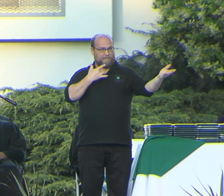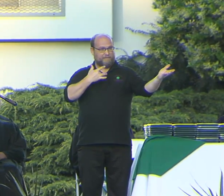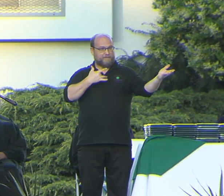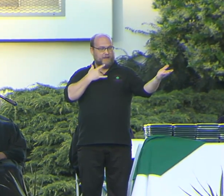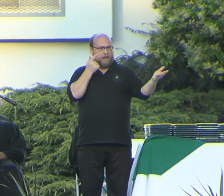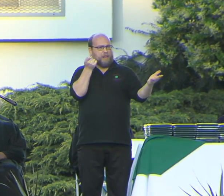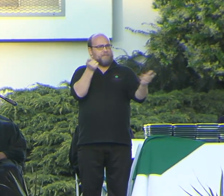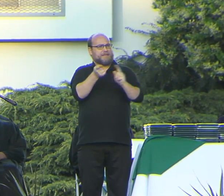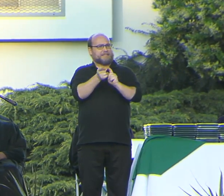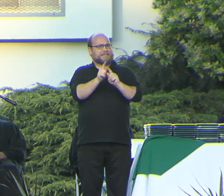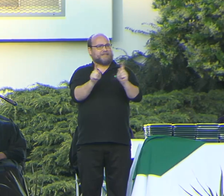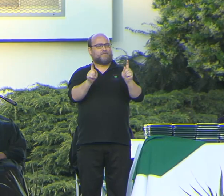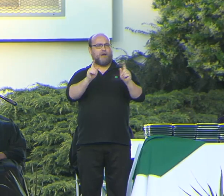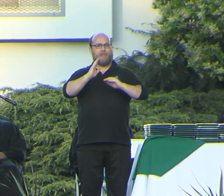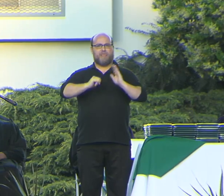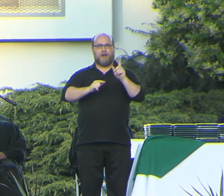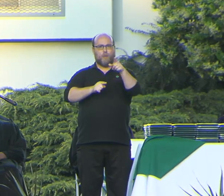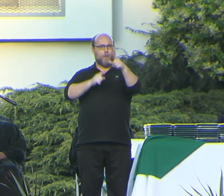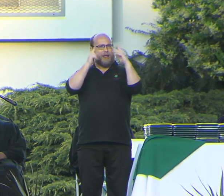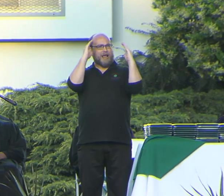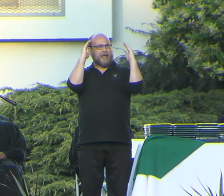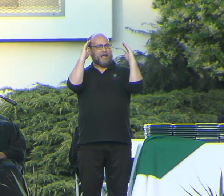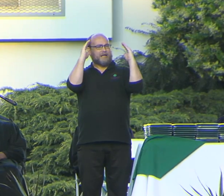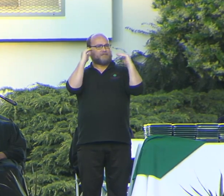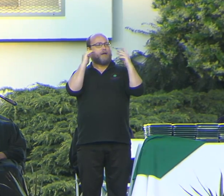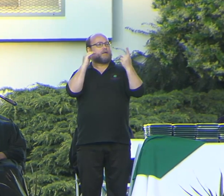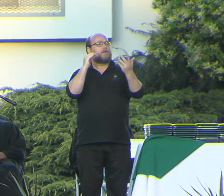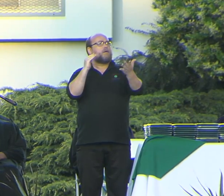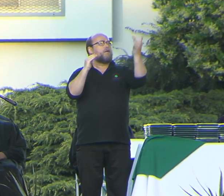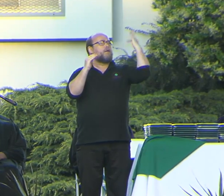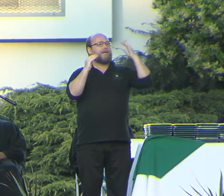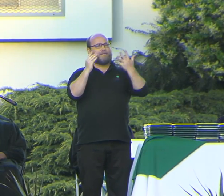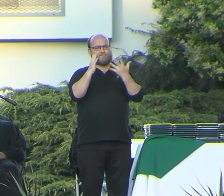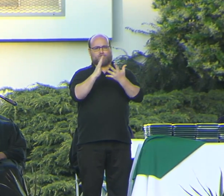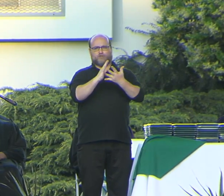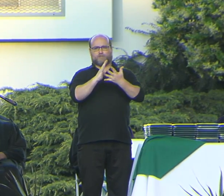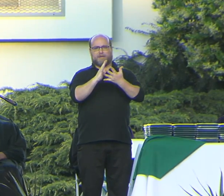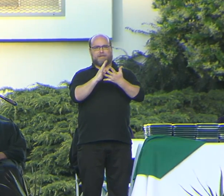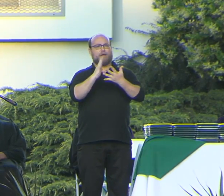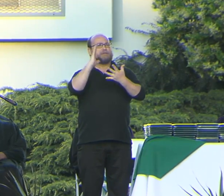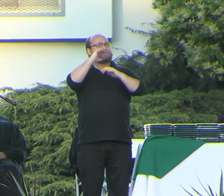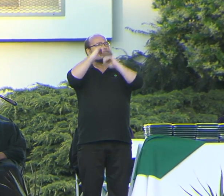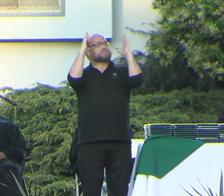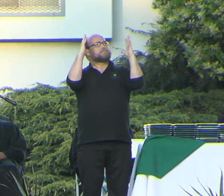different than what you might expected when you came in as ninth graders we're still here. Right.